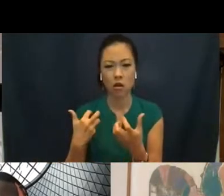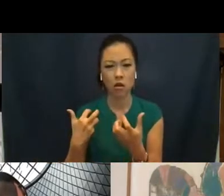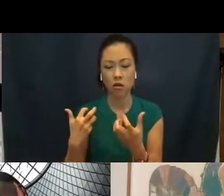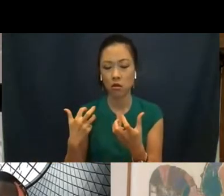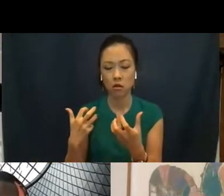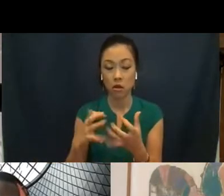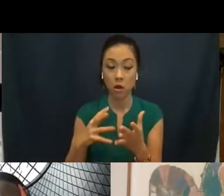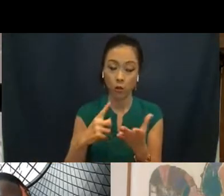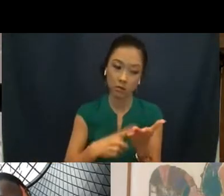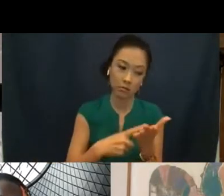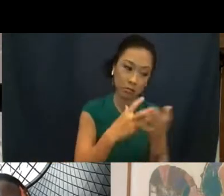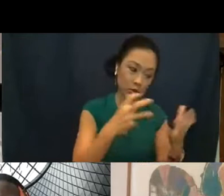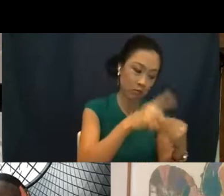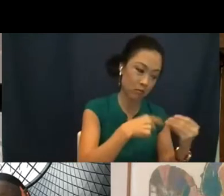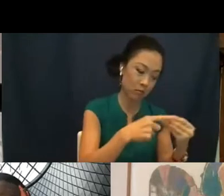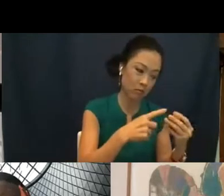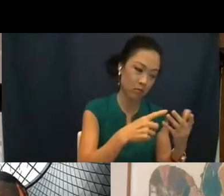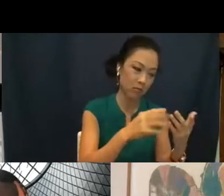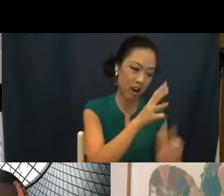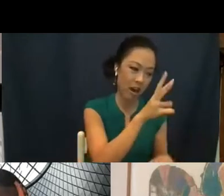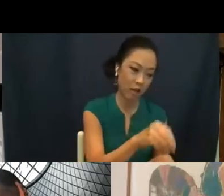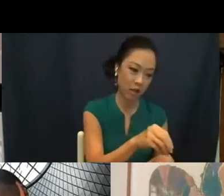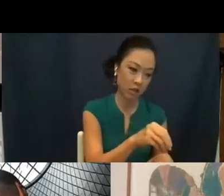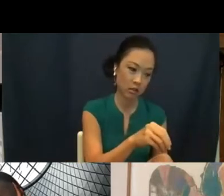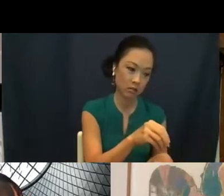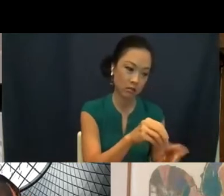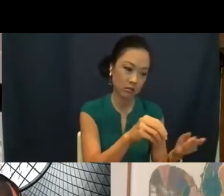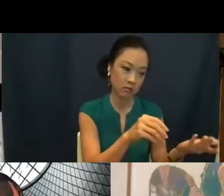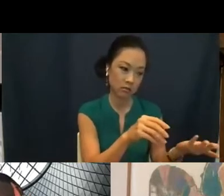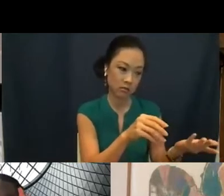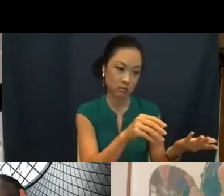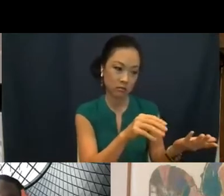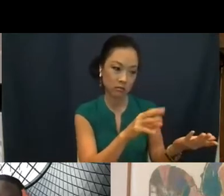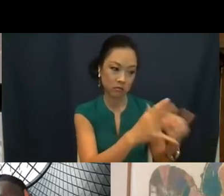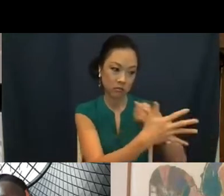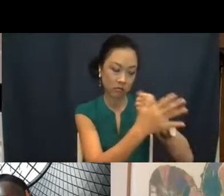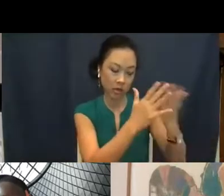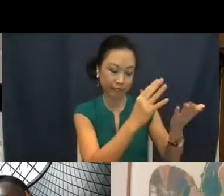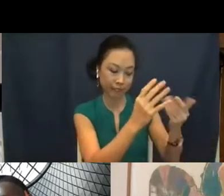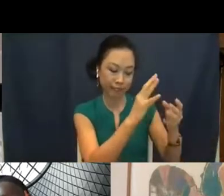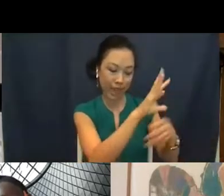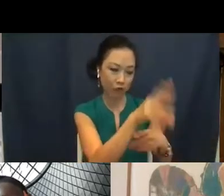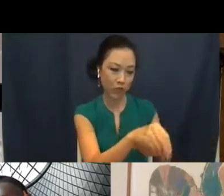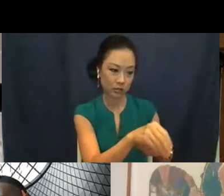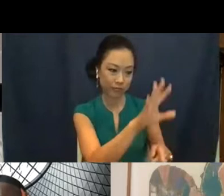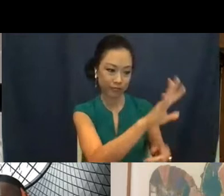the African continent, because I don't know necessarily what goes on there, but specifically